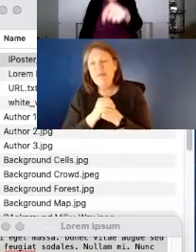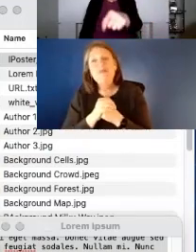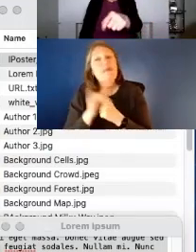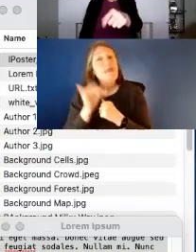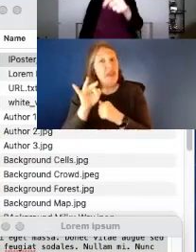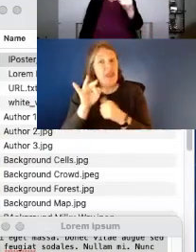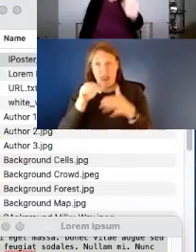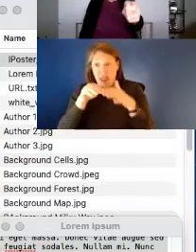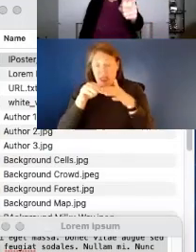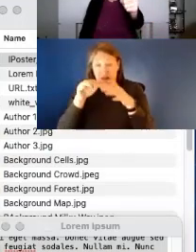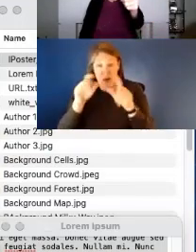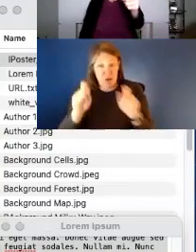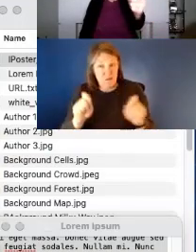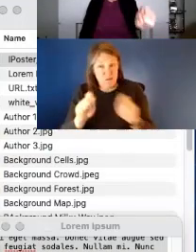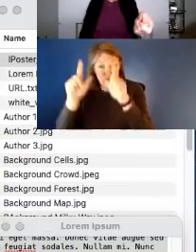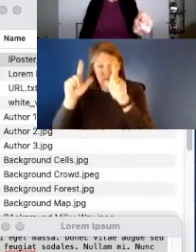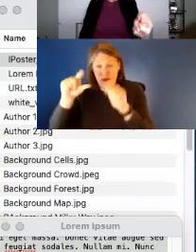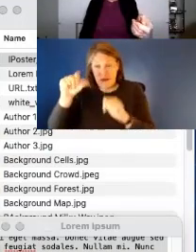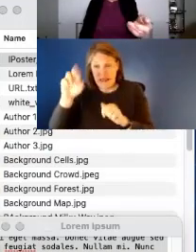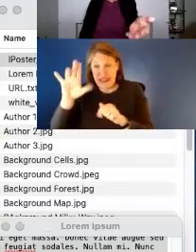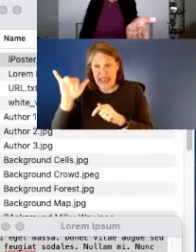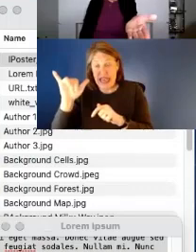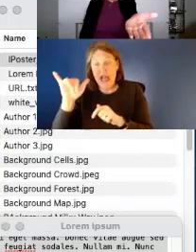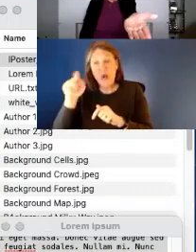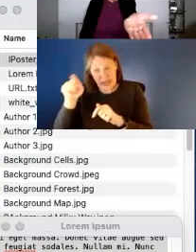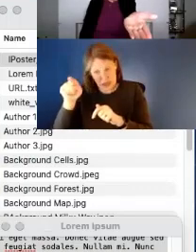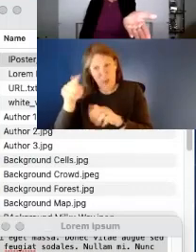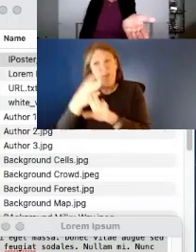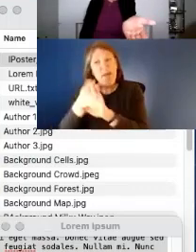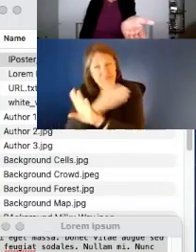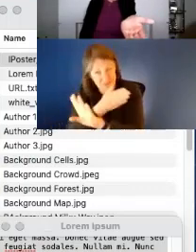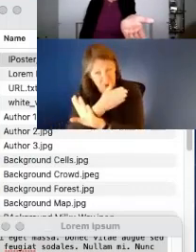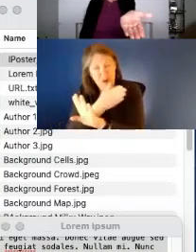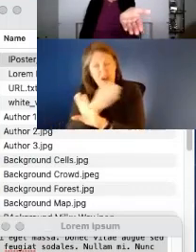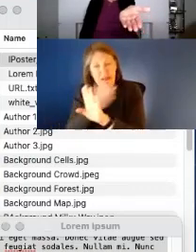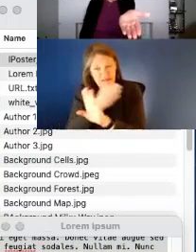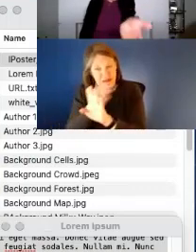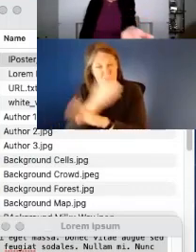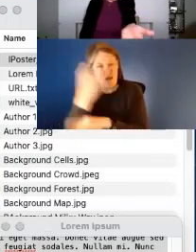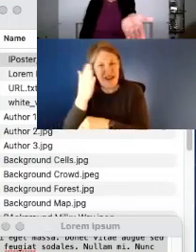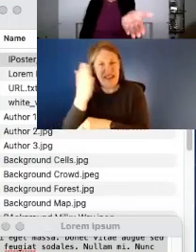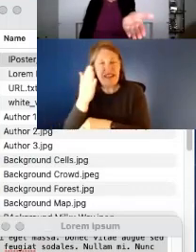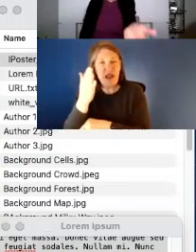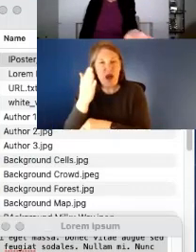gallery, you go in before and instead of putting it on the toolbar at the bottom of your desktop